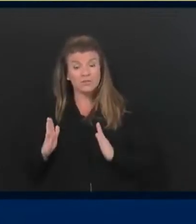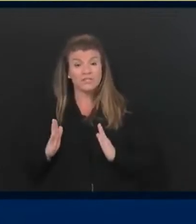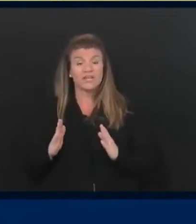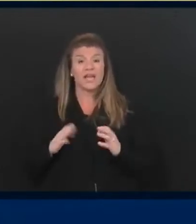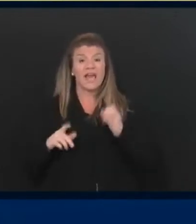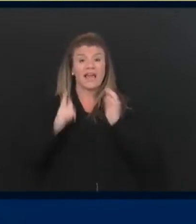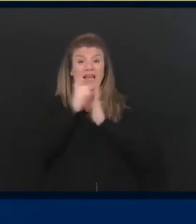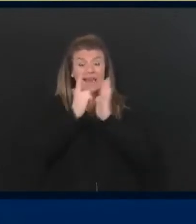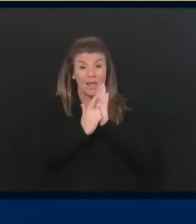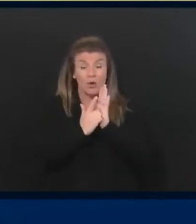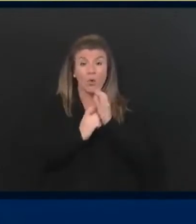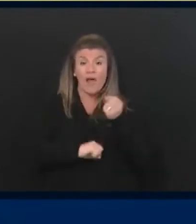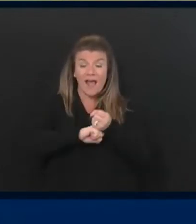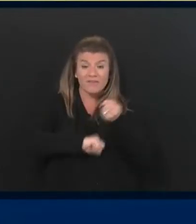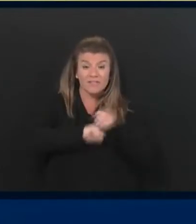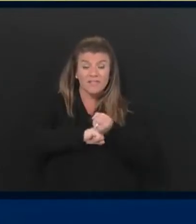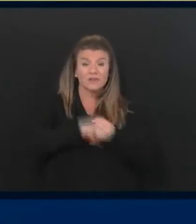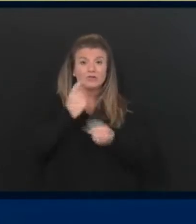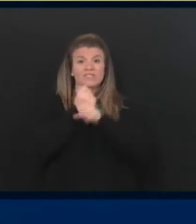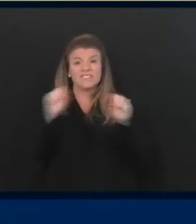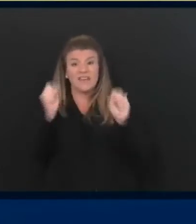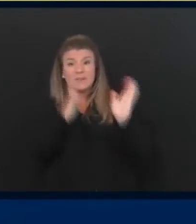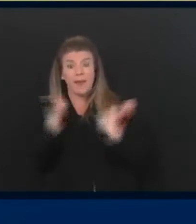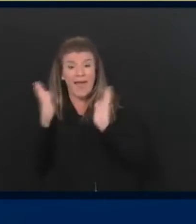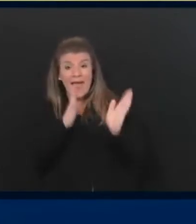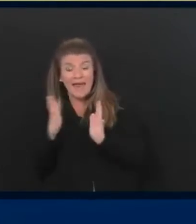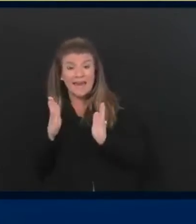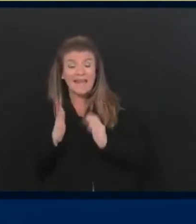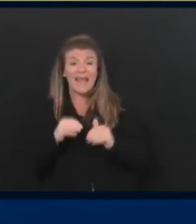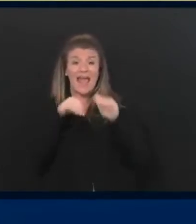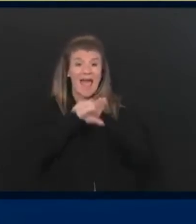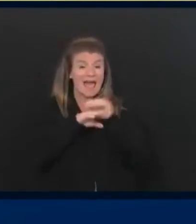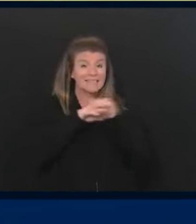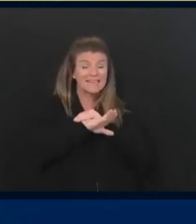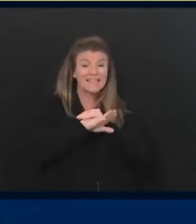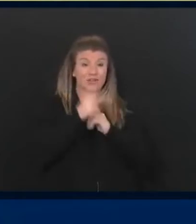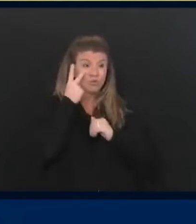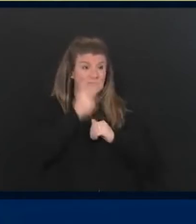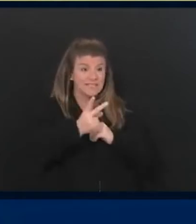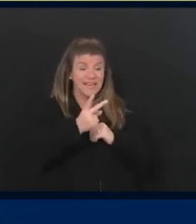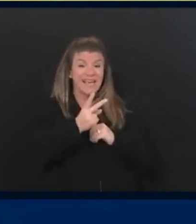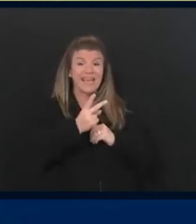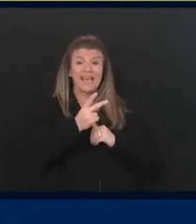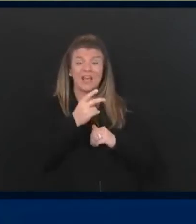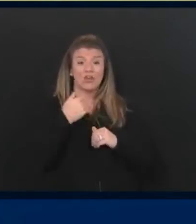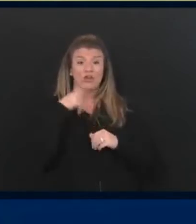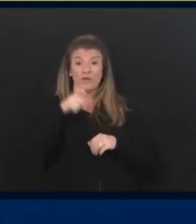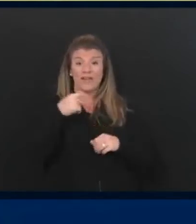COUNSELING, ASSISTING WITH RESOURCES, EMERGENCY SHELTER,